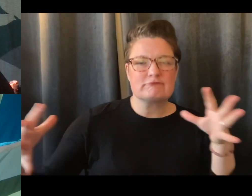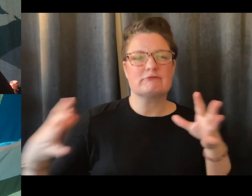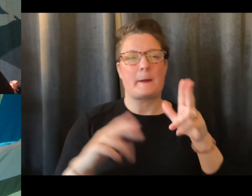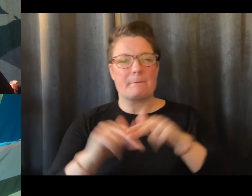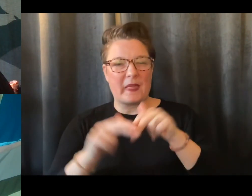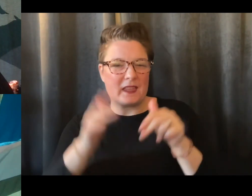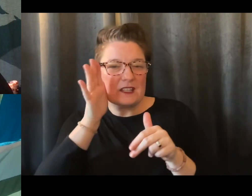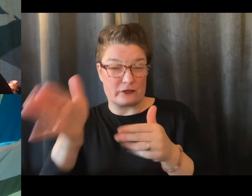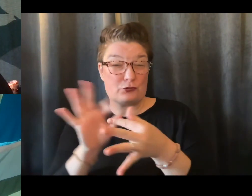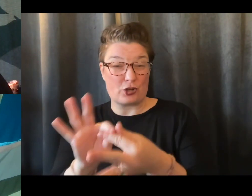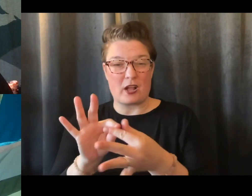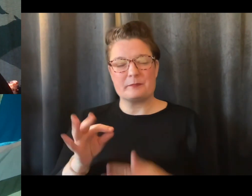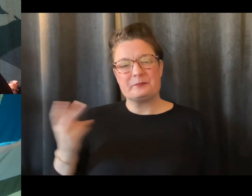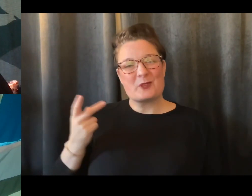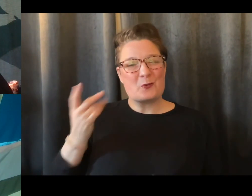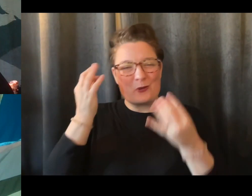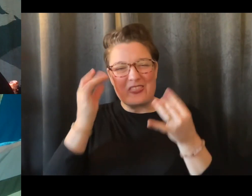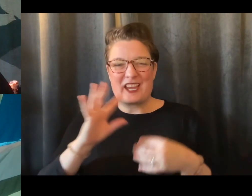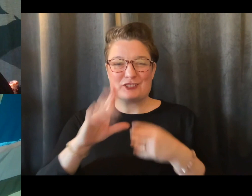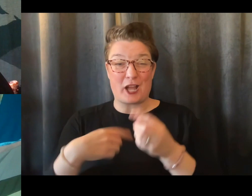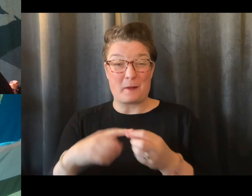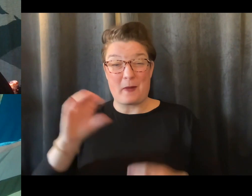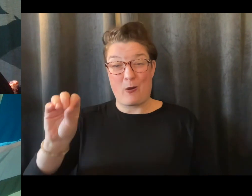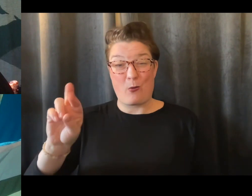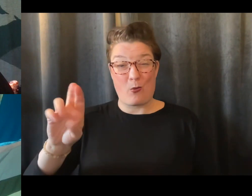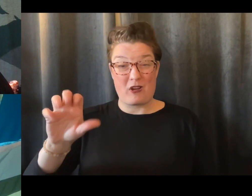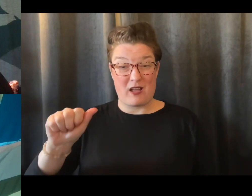I mean, people have been posting all these videos of the orcas coming